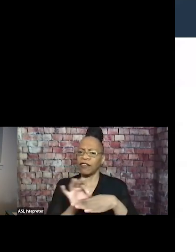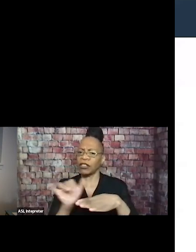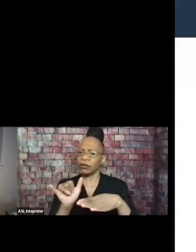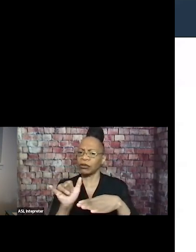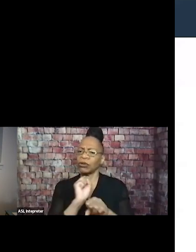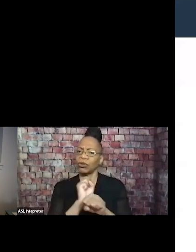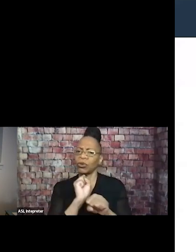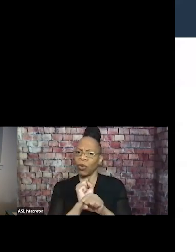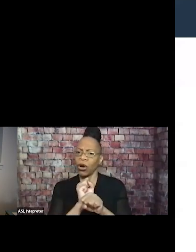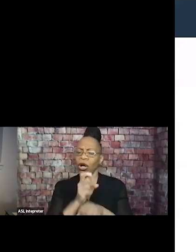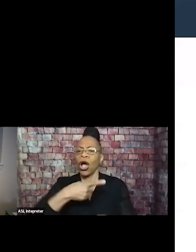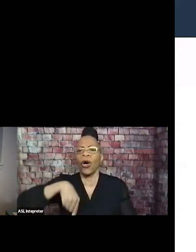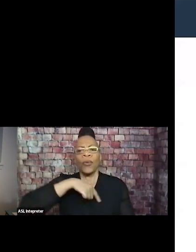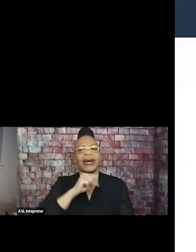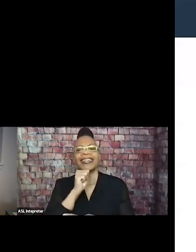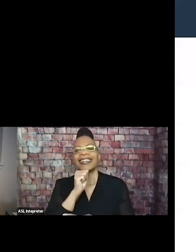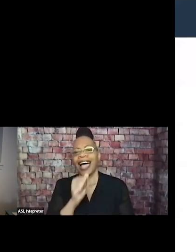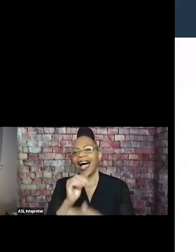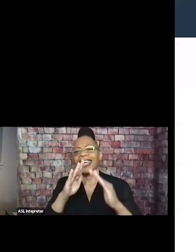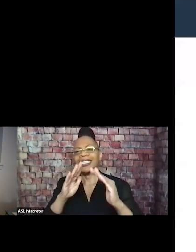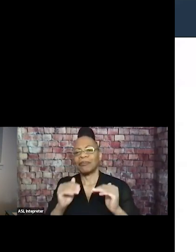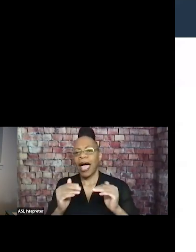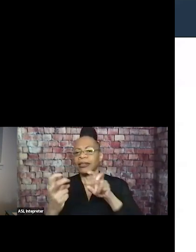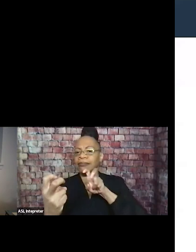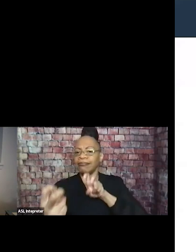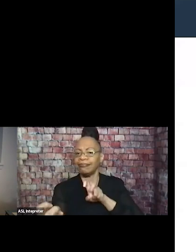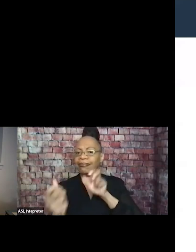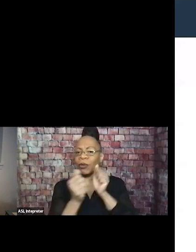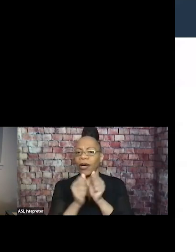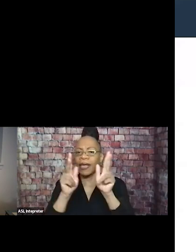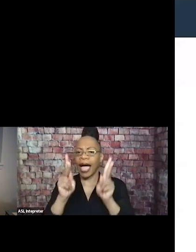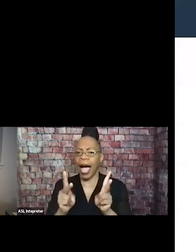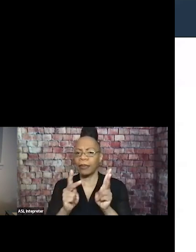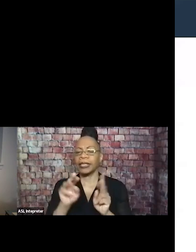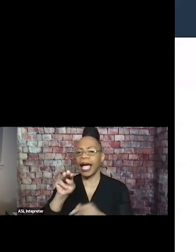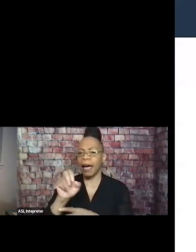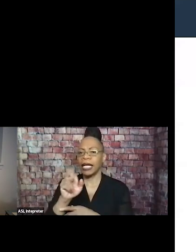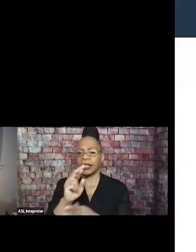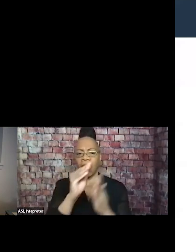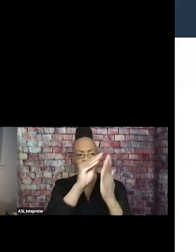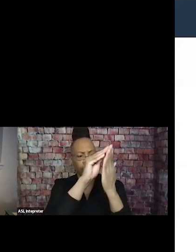We are certainly not expecting you to sit down with your applicant and go through the MSR interview guide template with them.